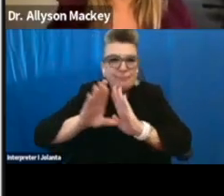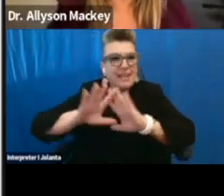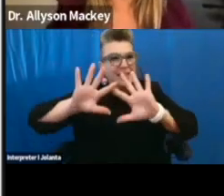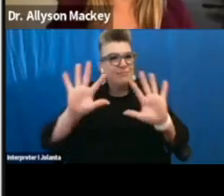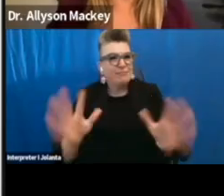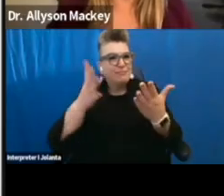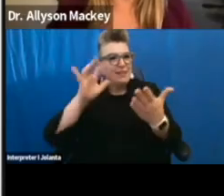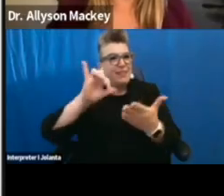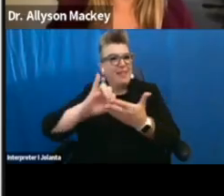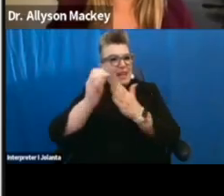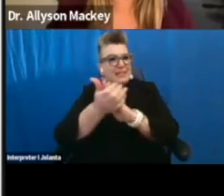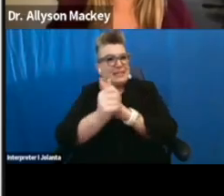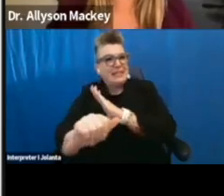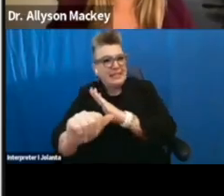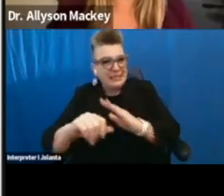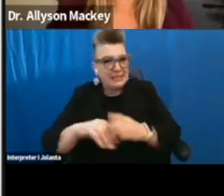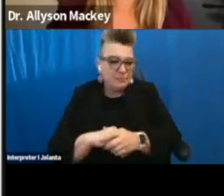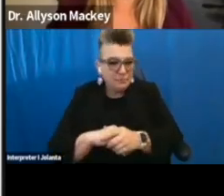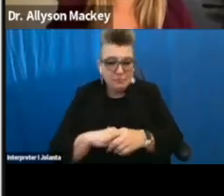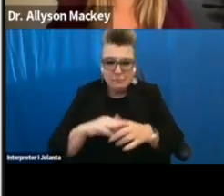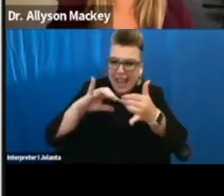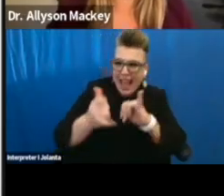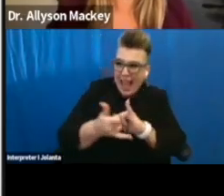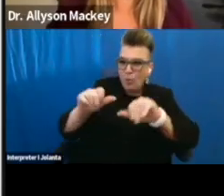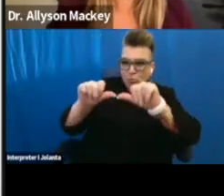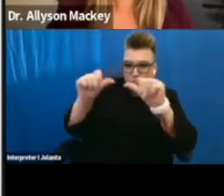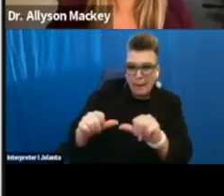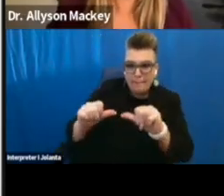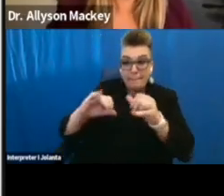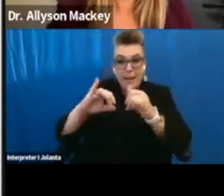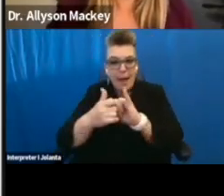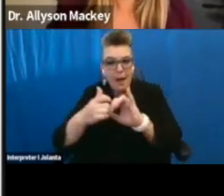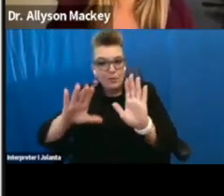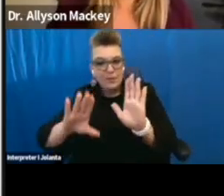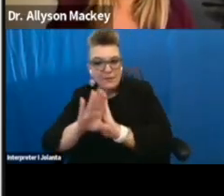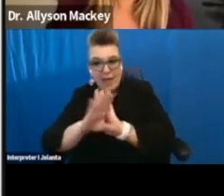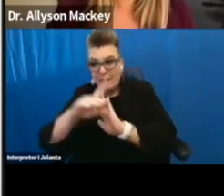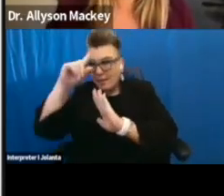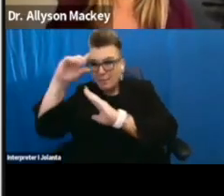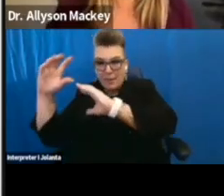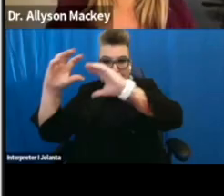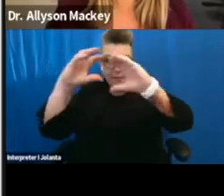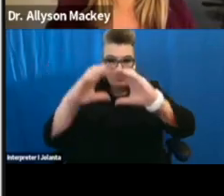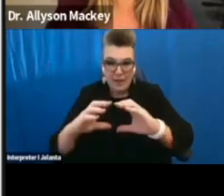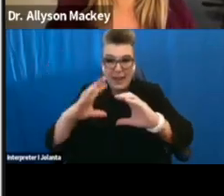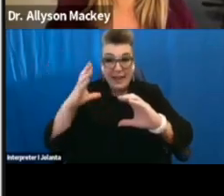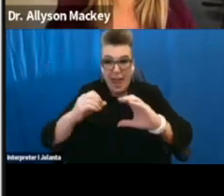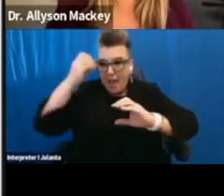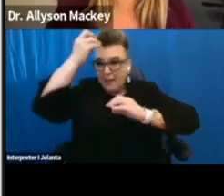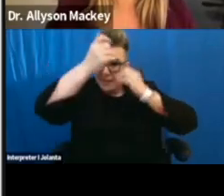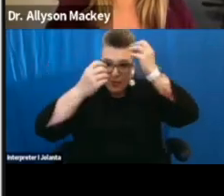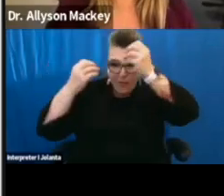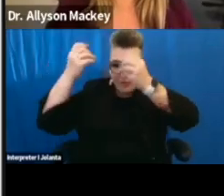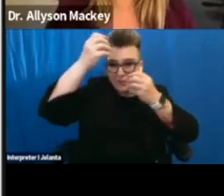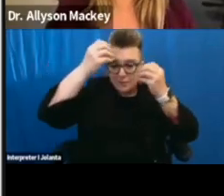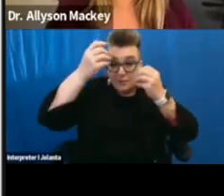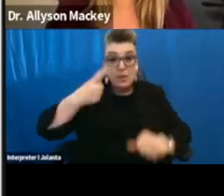the developing brain and the developing mind we're particularly interested in the deltas or